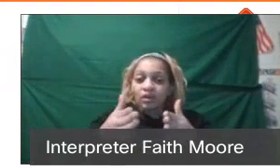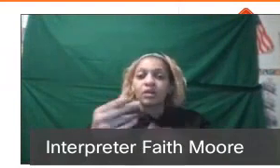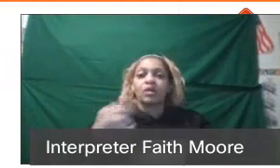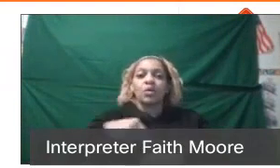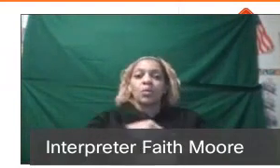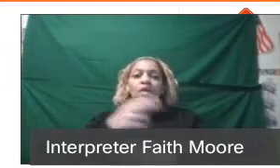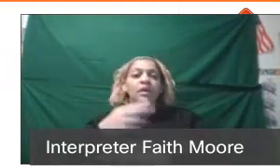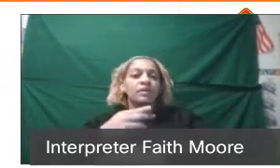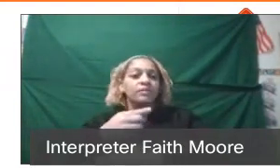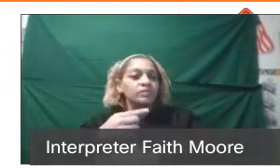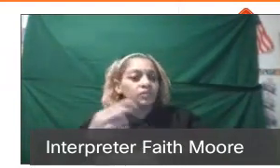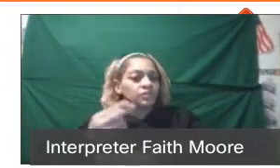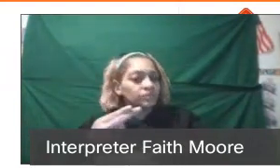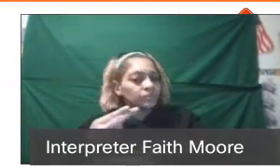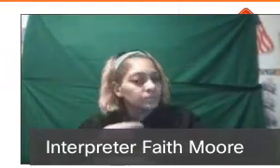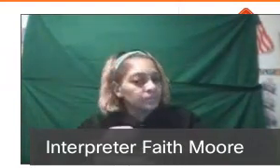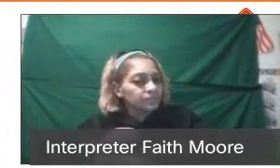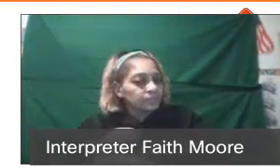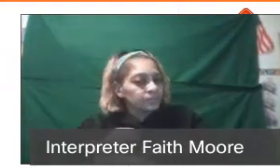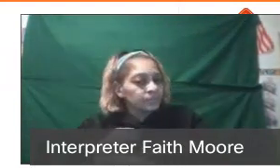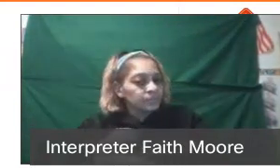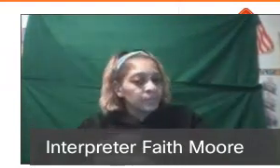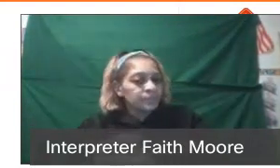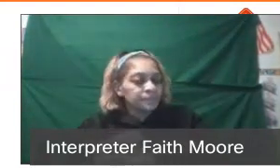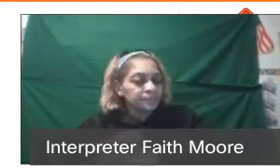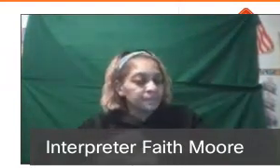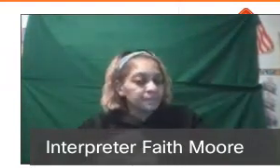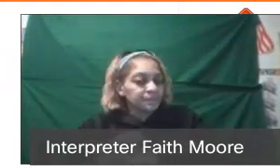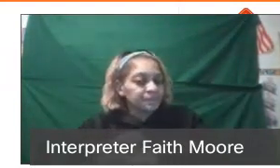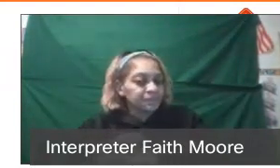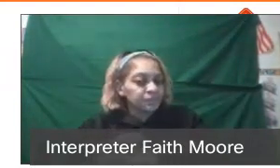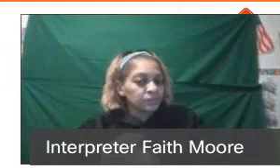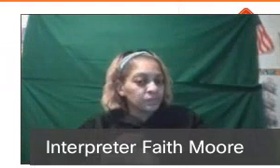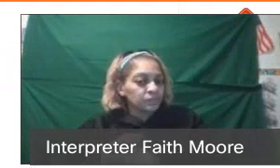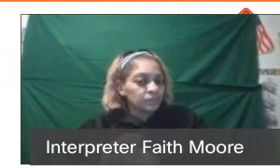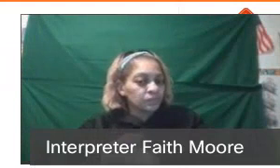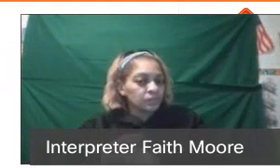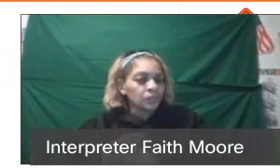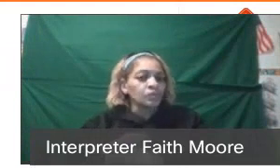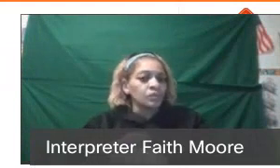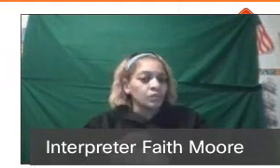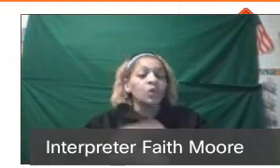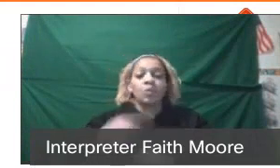With, um. Kind of a similar level throughout the whole trail.